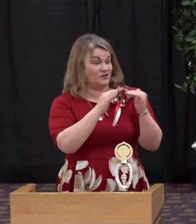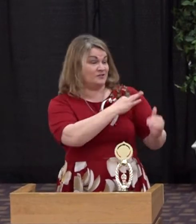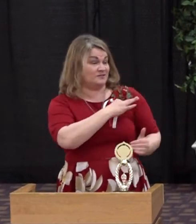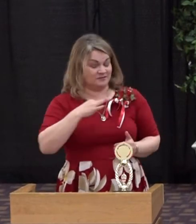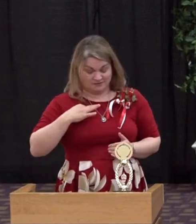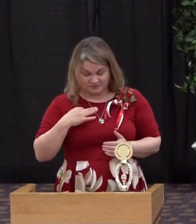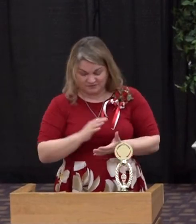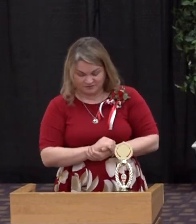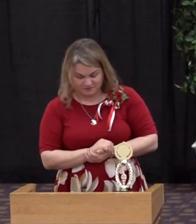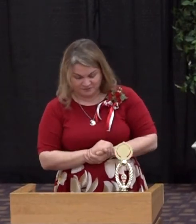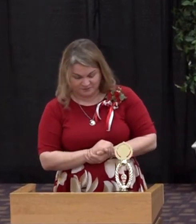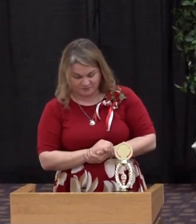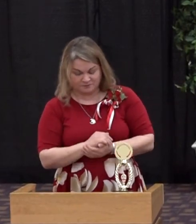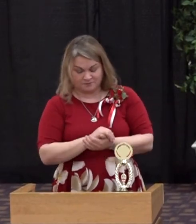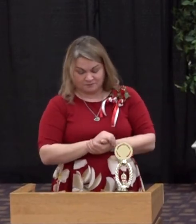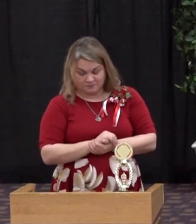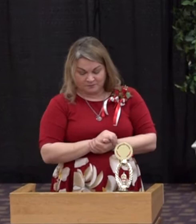Very respectful to her peers and staff.